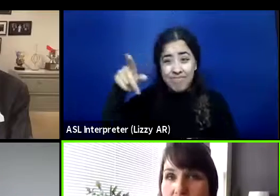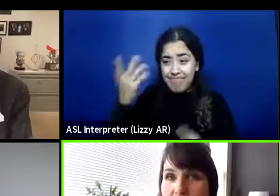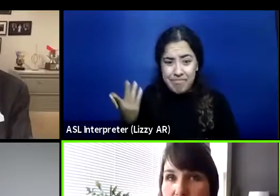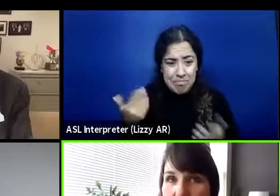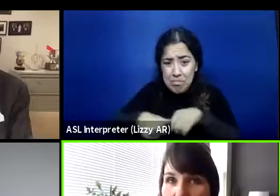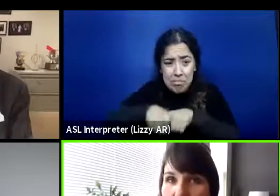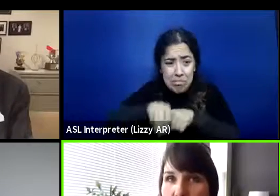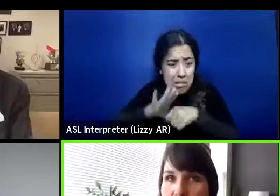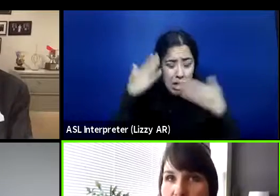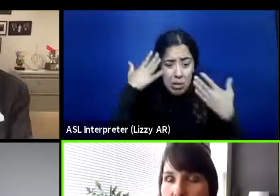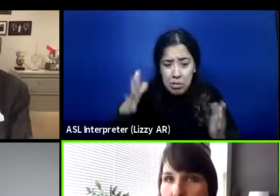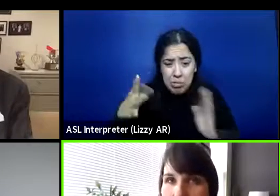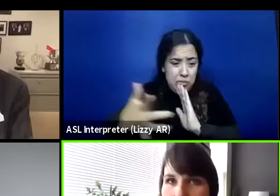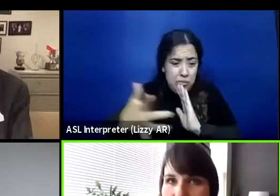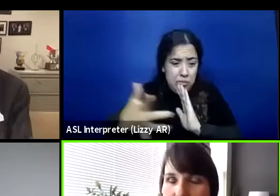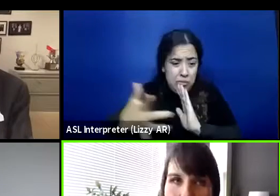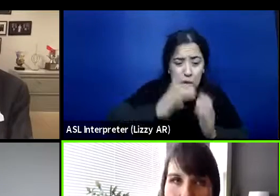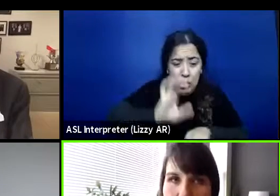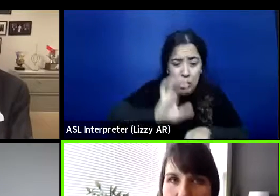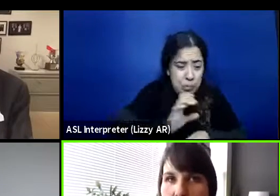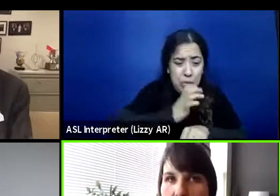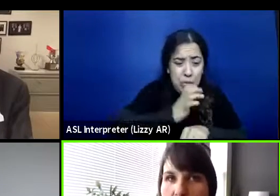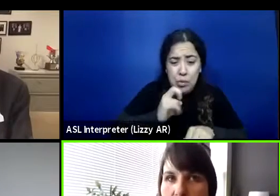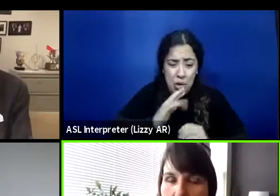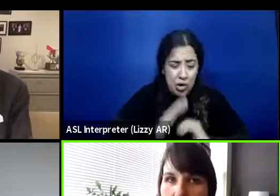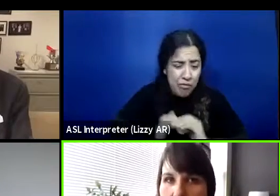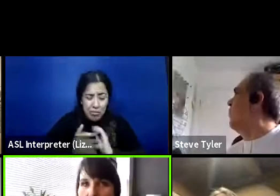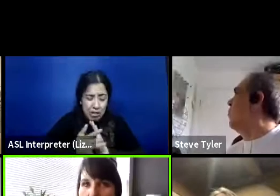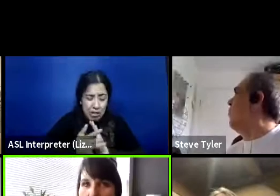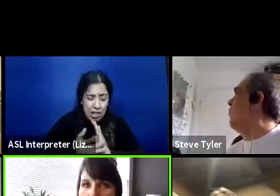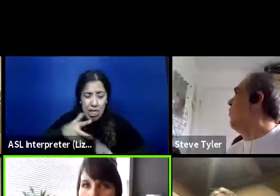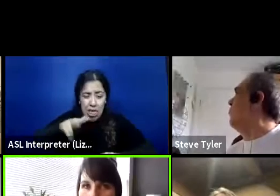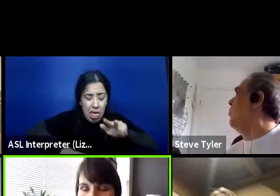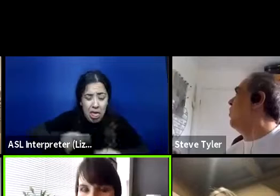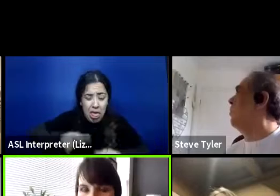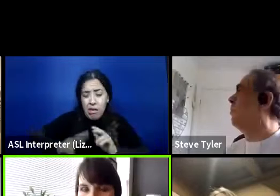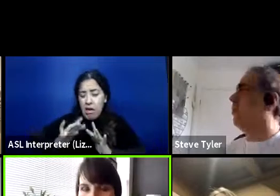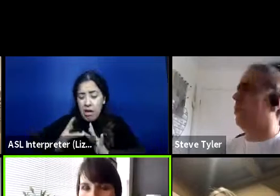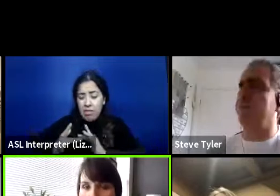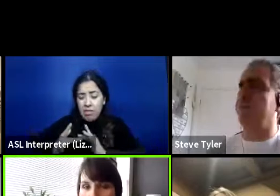to fill out an application online for government programs and services